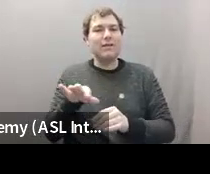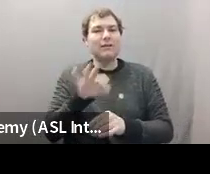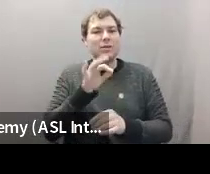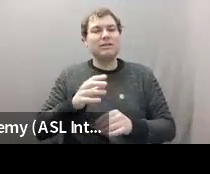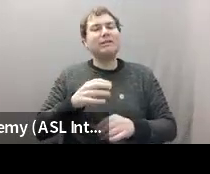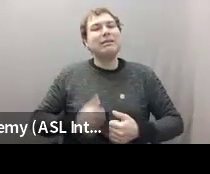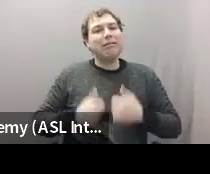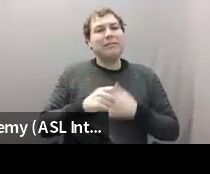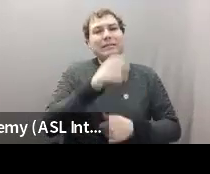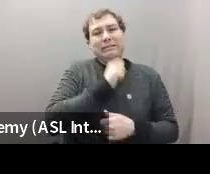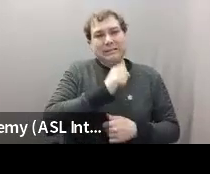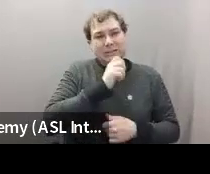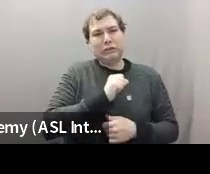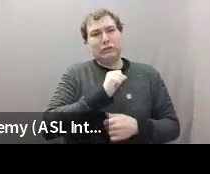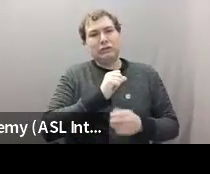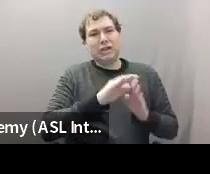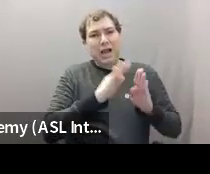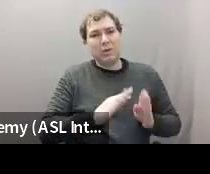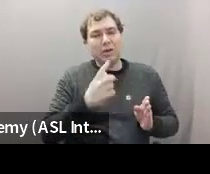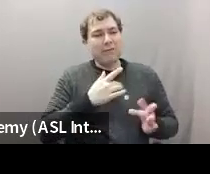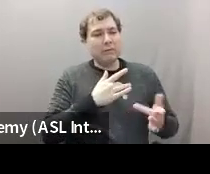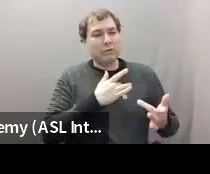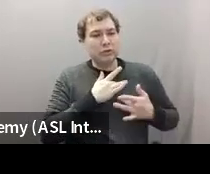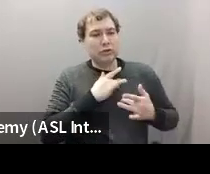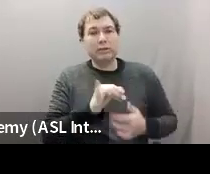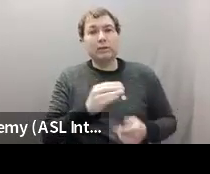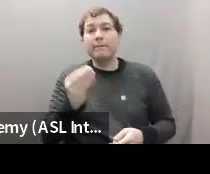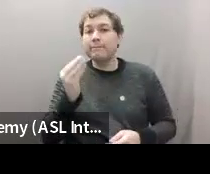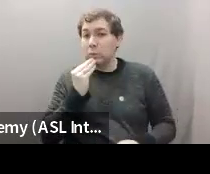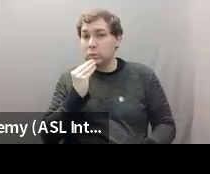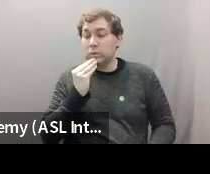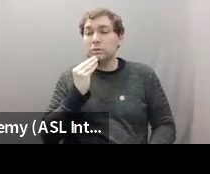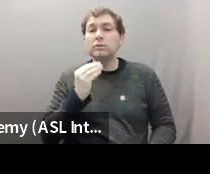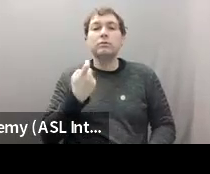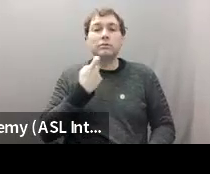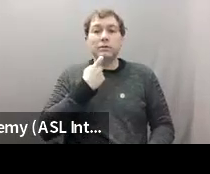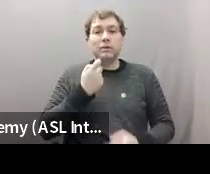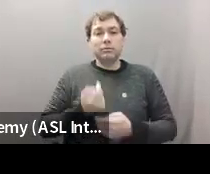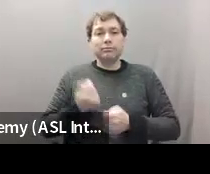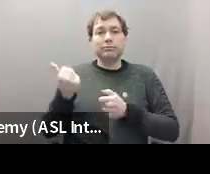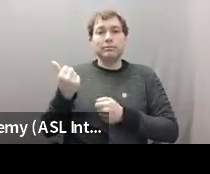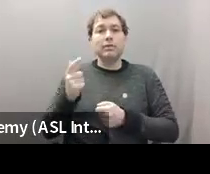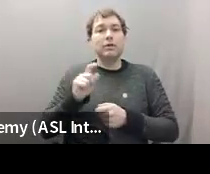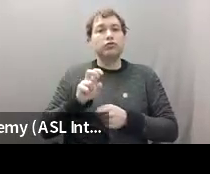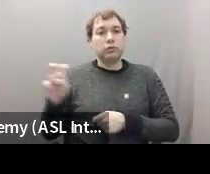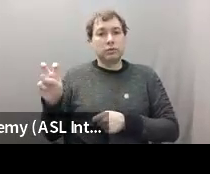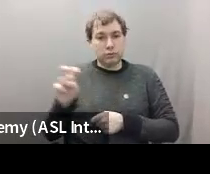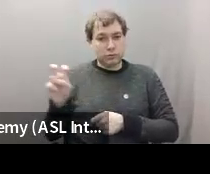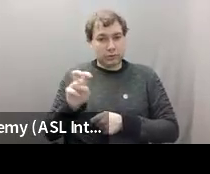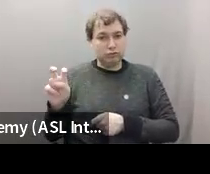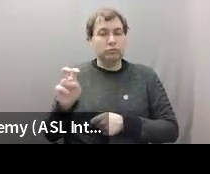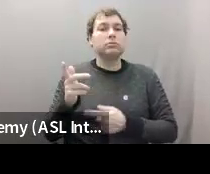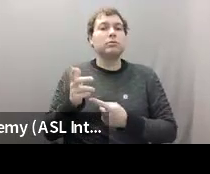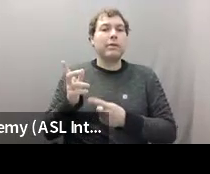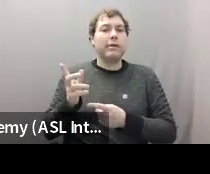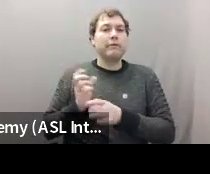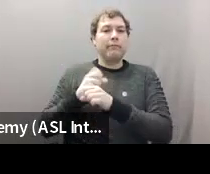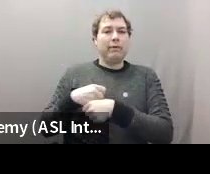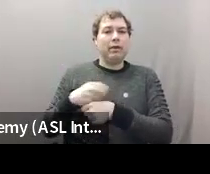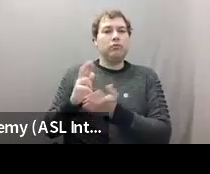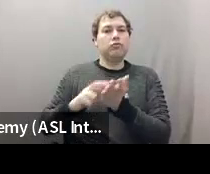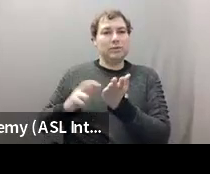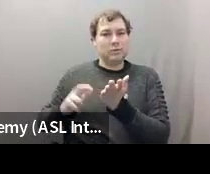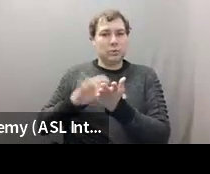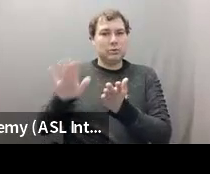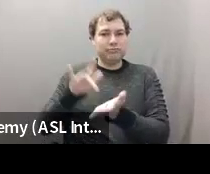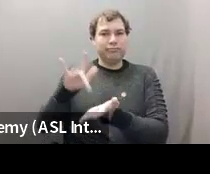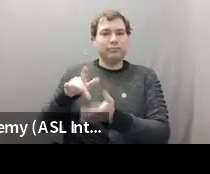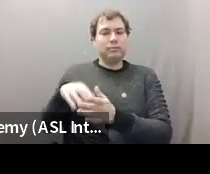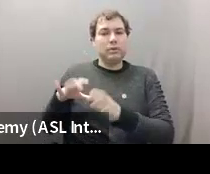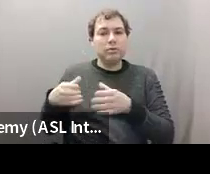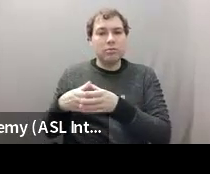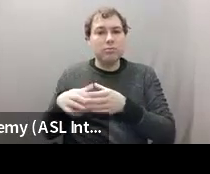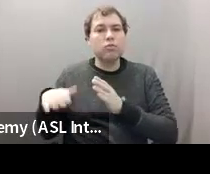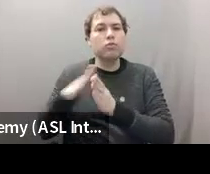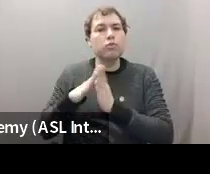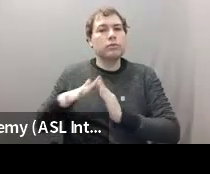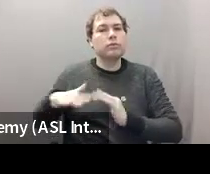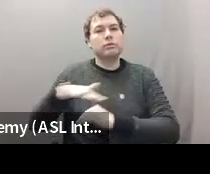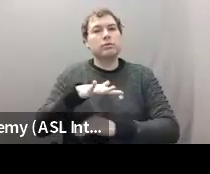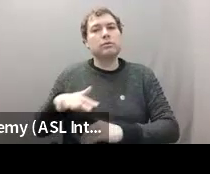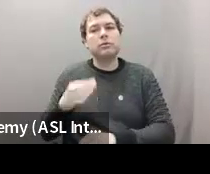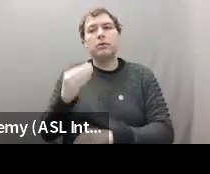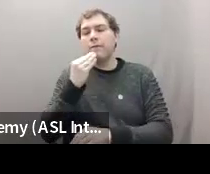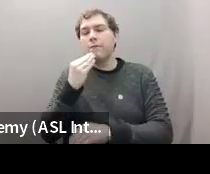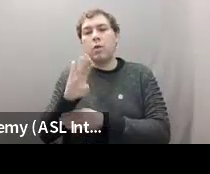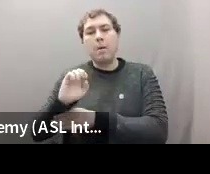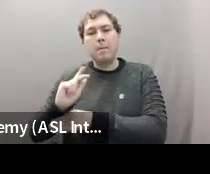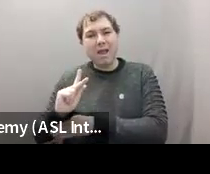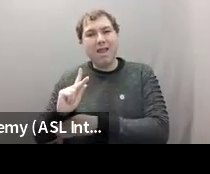Cassidy Thorne: and they have concerns like food. They recently got rid of their transportation to grocery stores, so they've created a resource hub within the community. Food bank resources, etc.